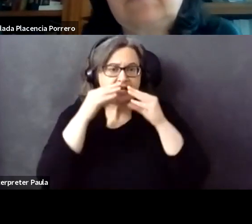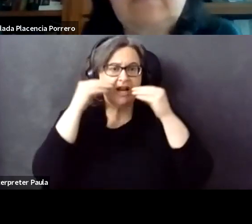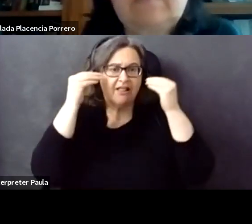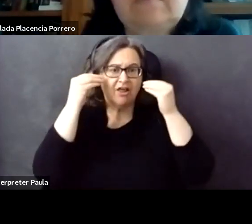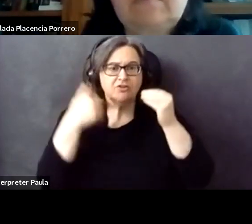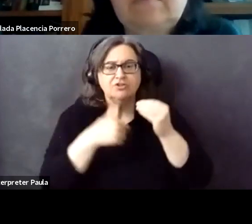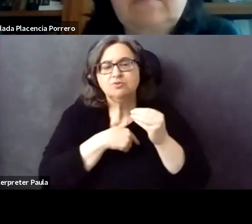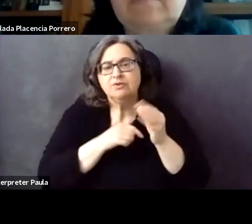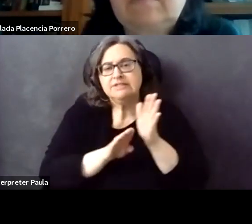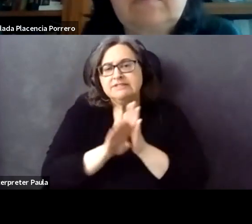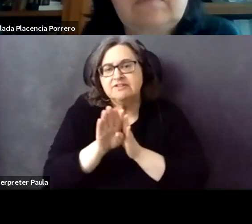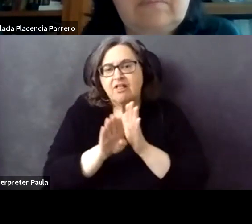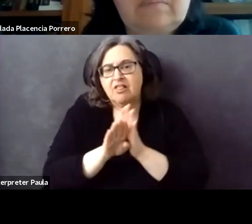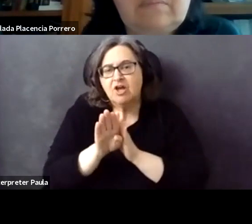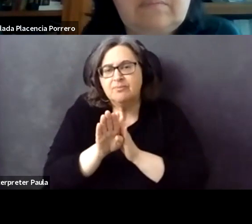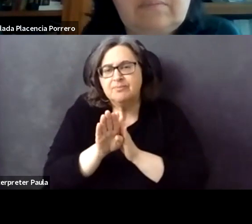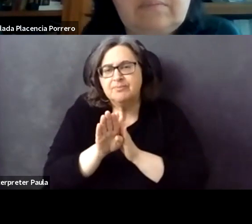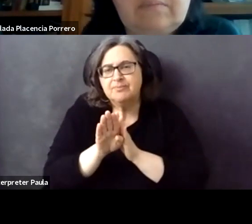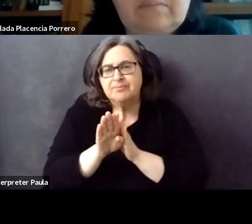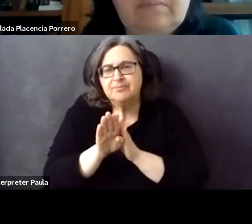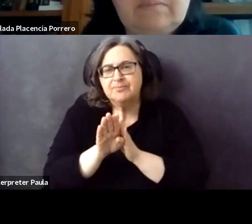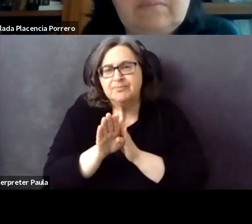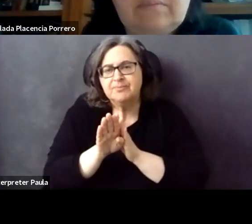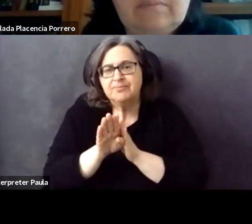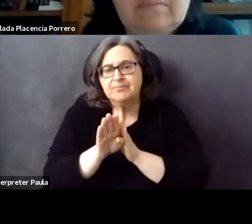, adding awareness. We see, for instance, in the